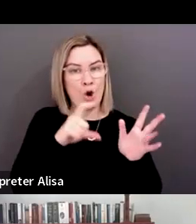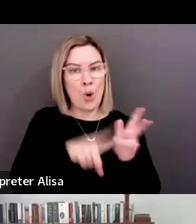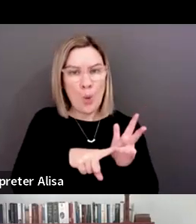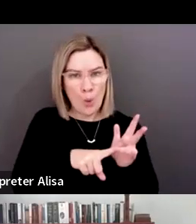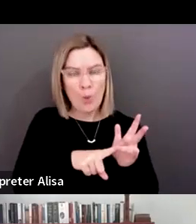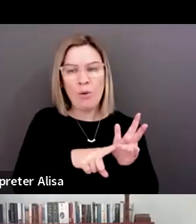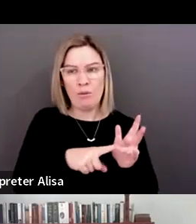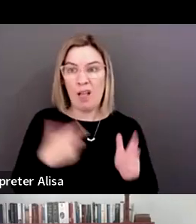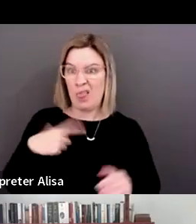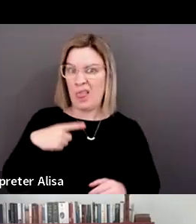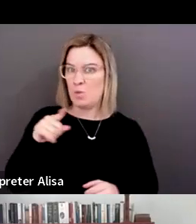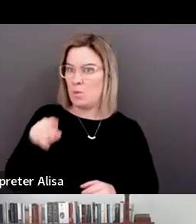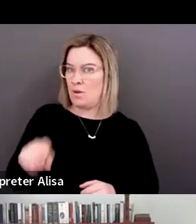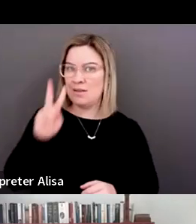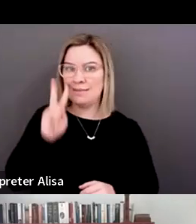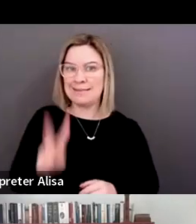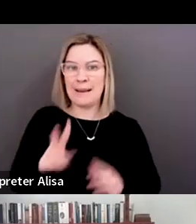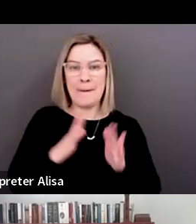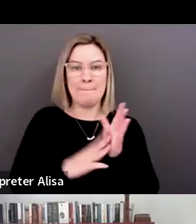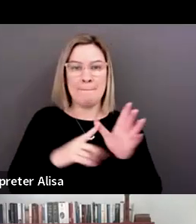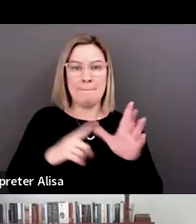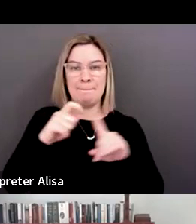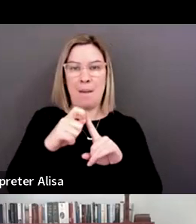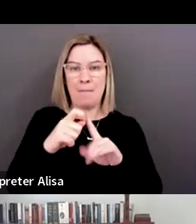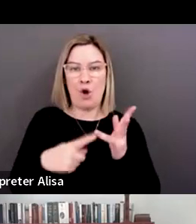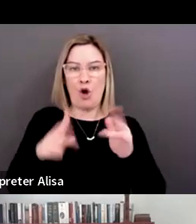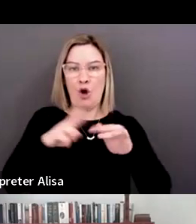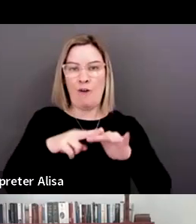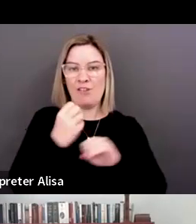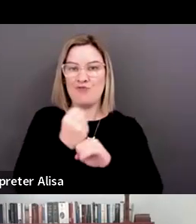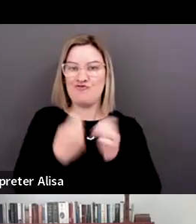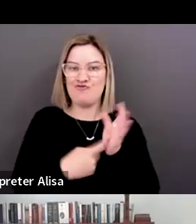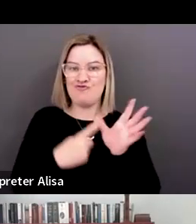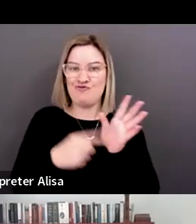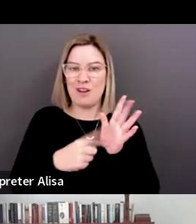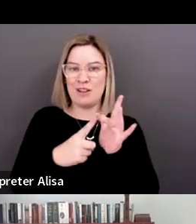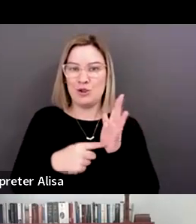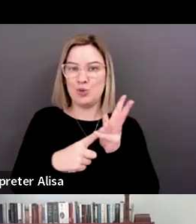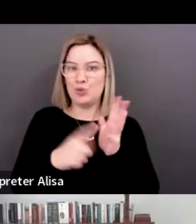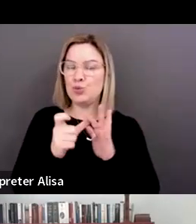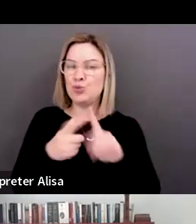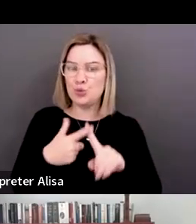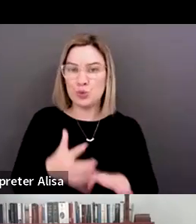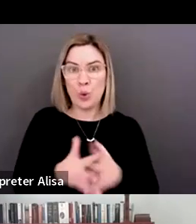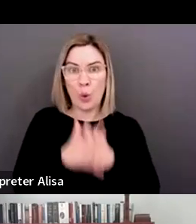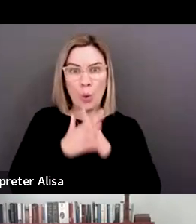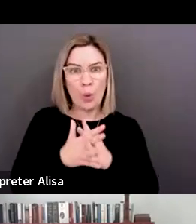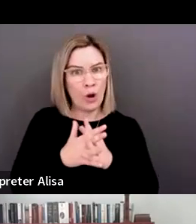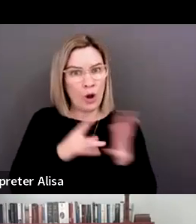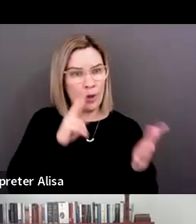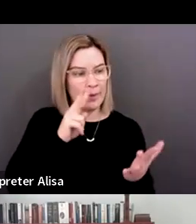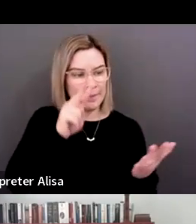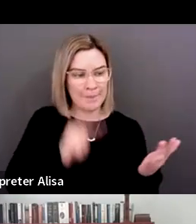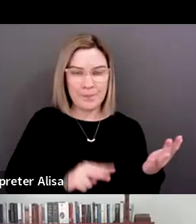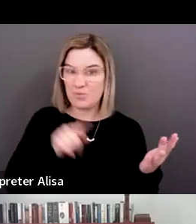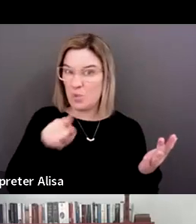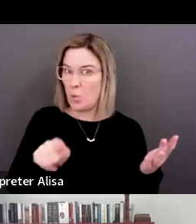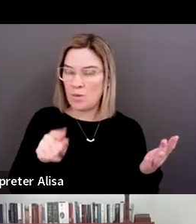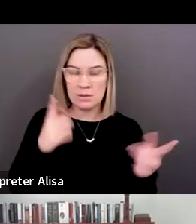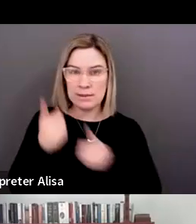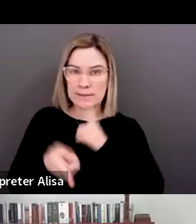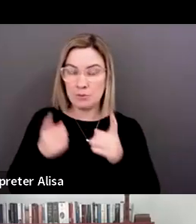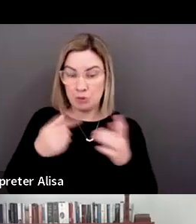things where people assume that there's consensus. "Oh, we won't take money